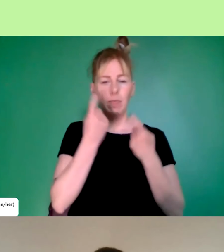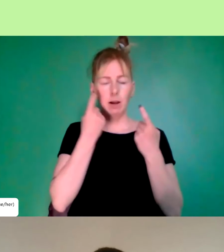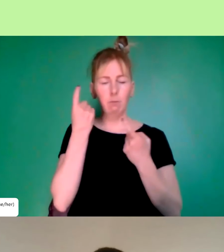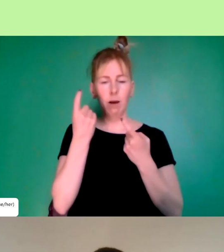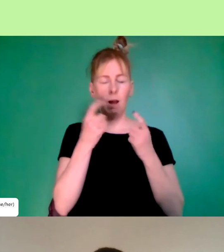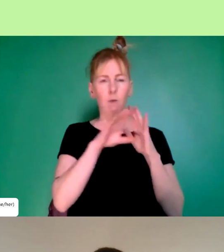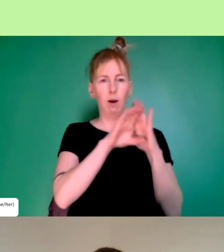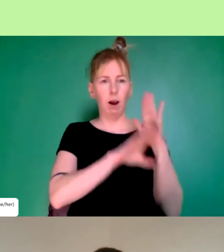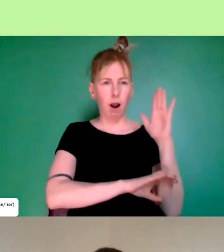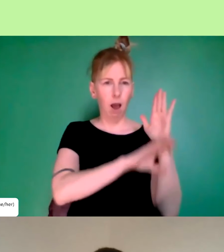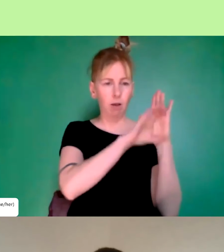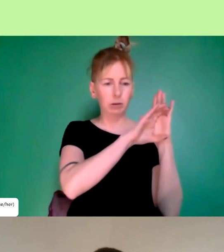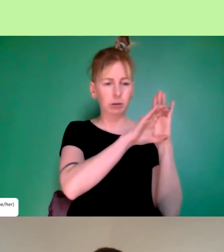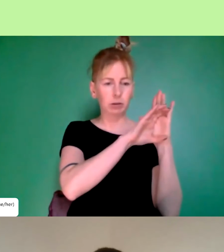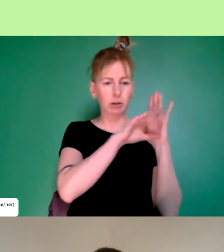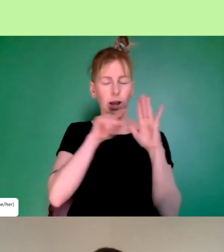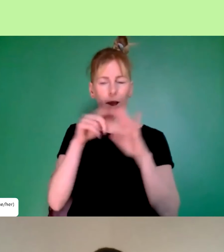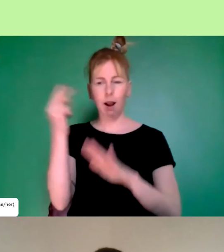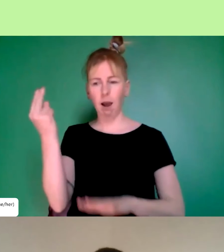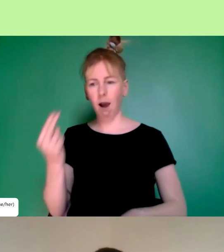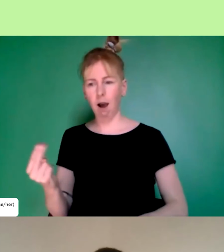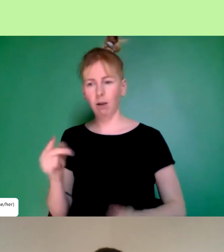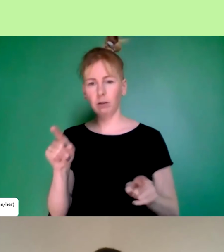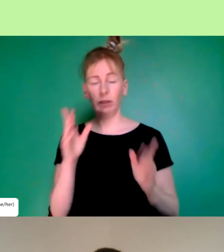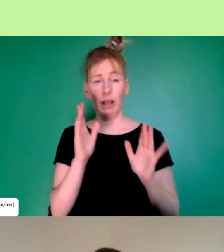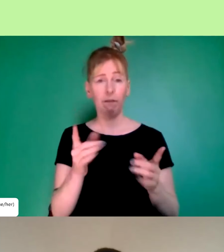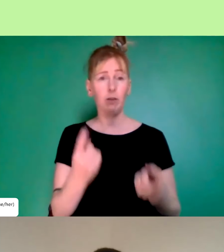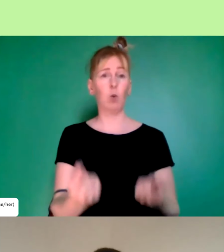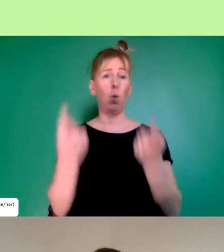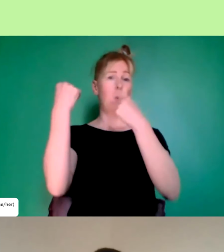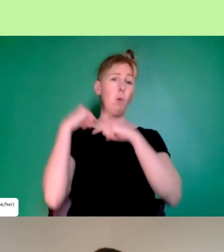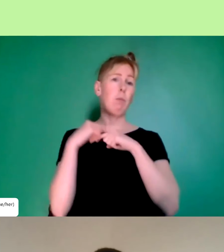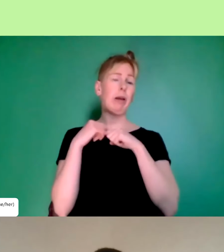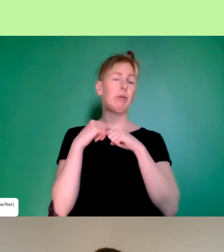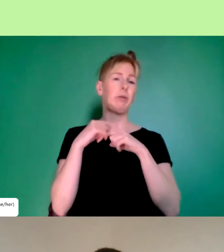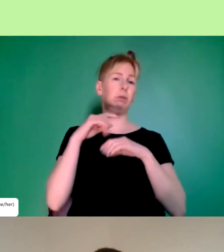to go back to the beginnings of museums in the UK. I mean, it just within the UK context,